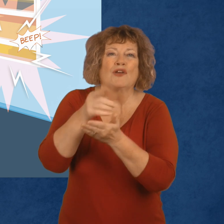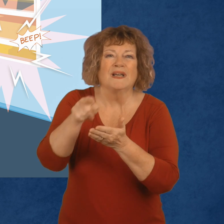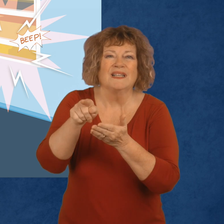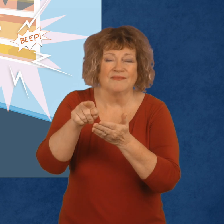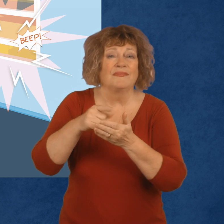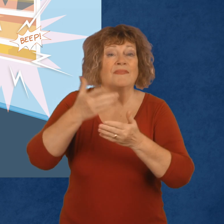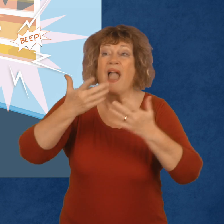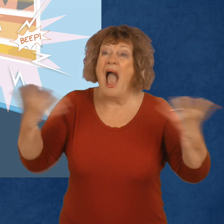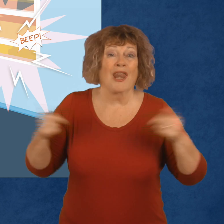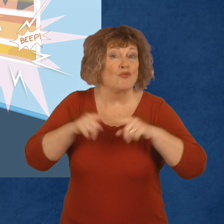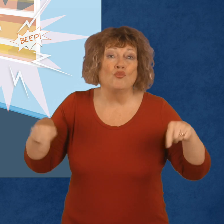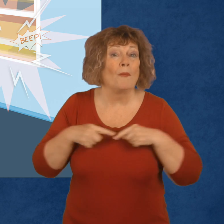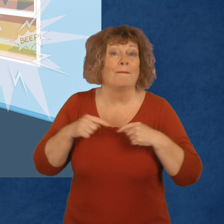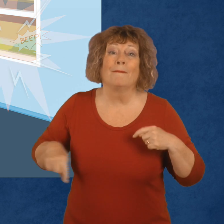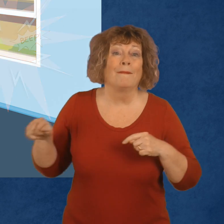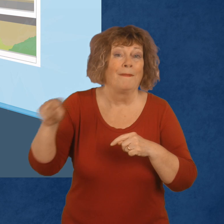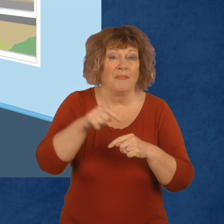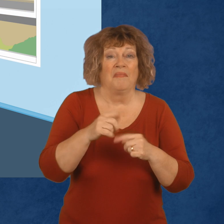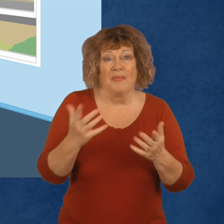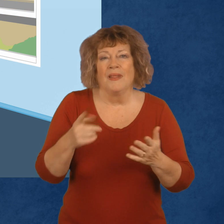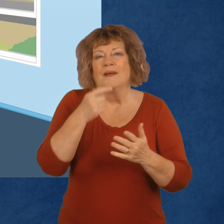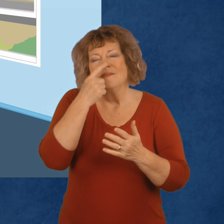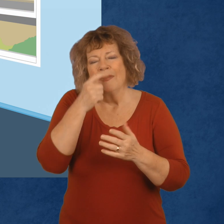If possible, you should choose a place that is quiet and private.